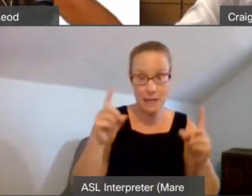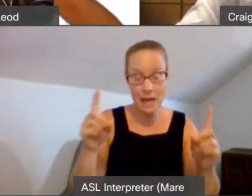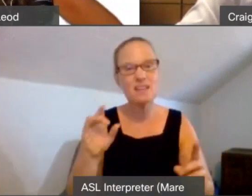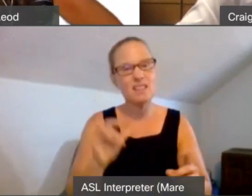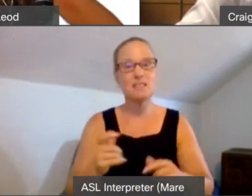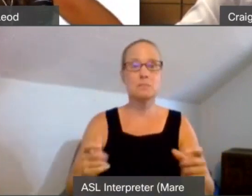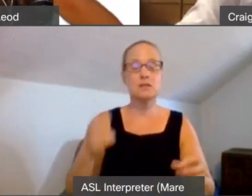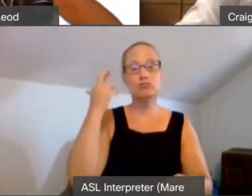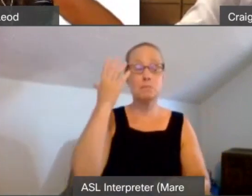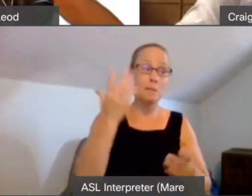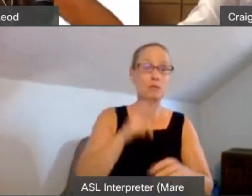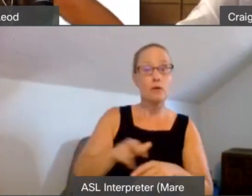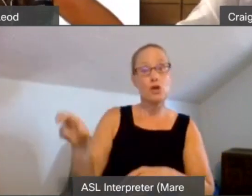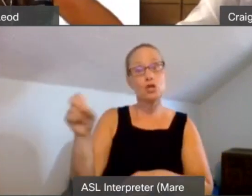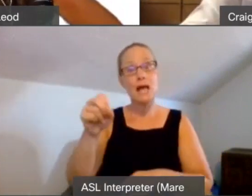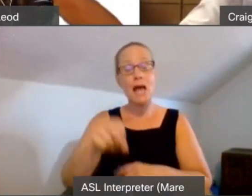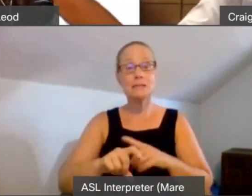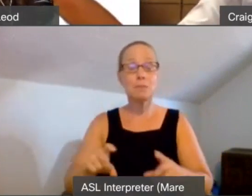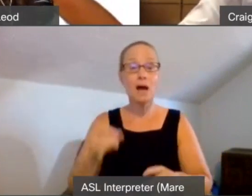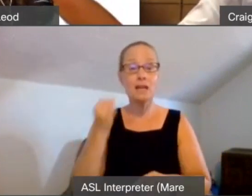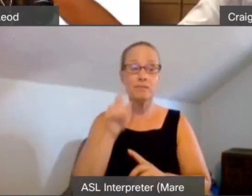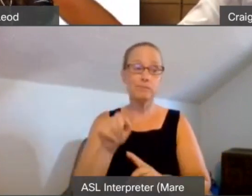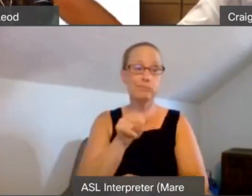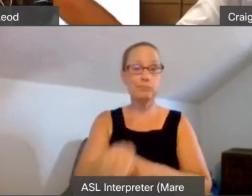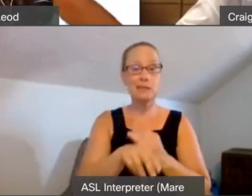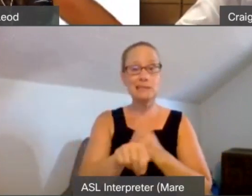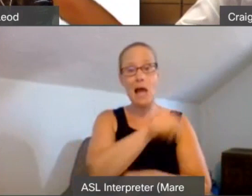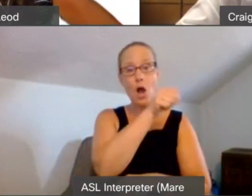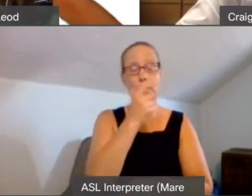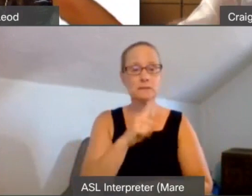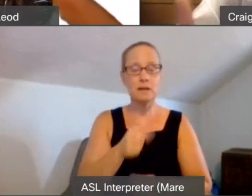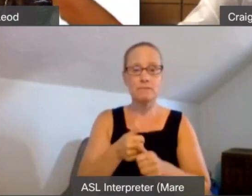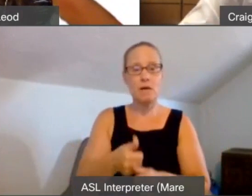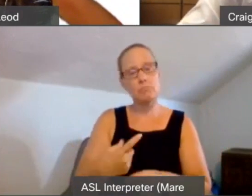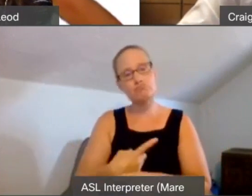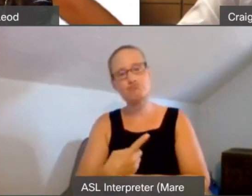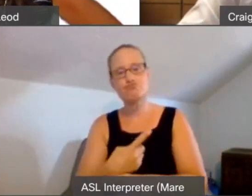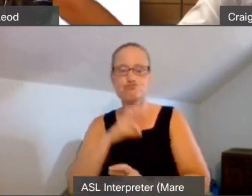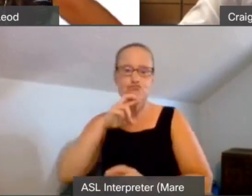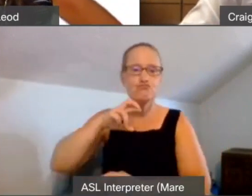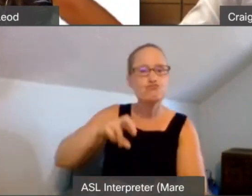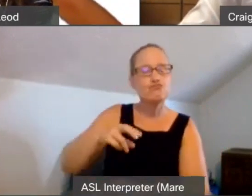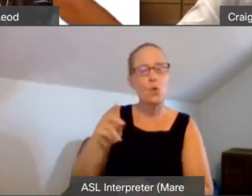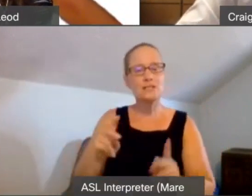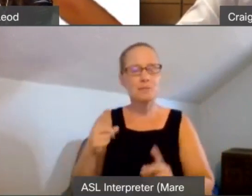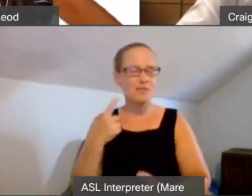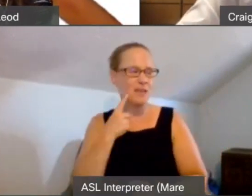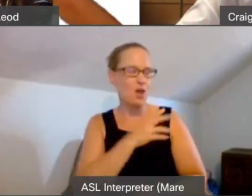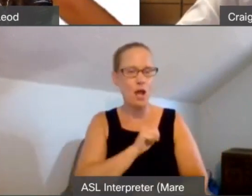they might get referred but they get pushed out of the court because let's say they may not be responding, or someone may think their attitude is not right,